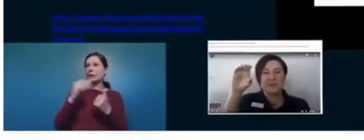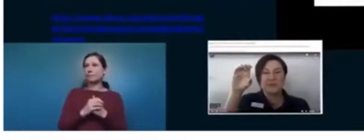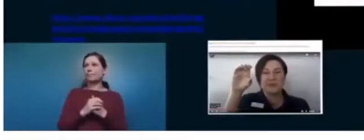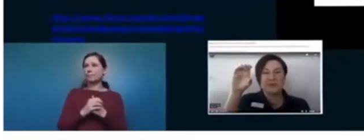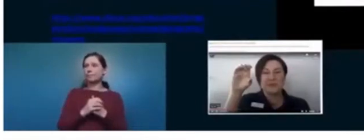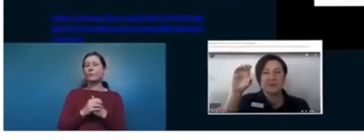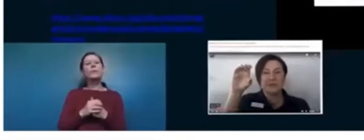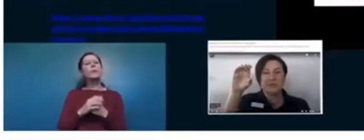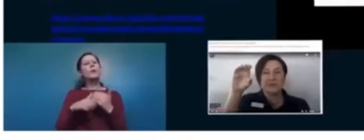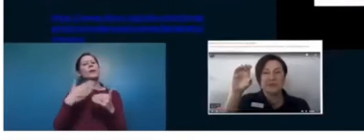So what are the next steps?